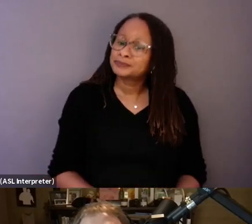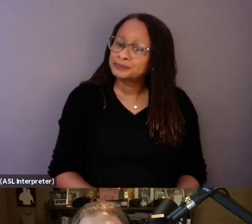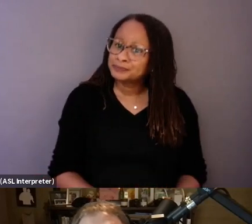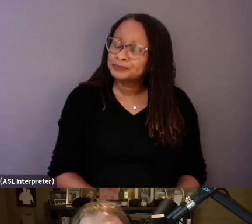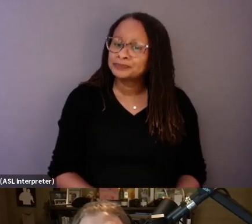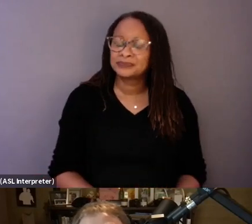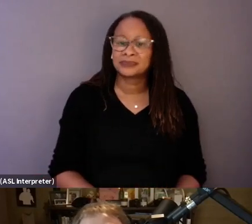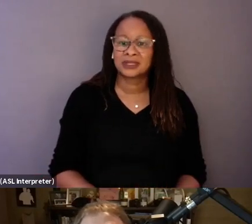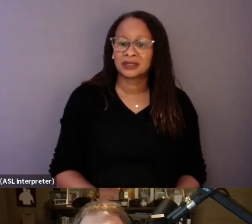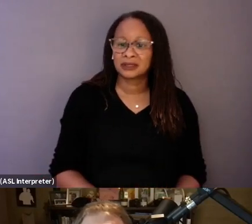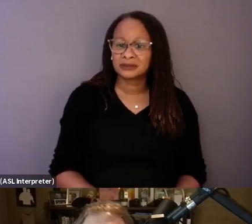Yeah. Say again, sorry, Judy?